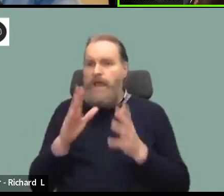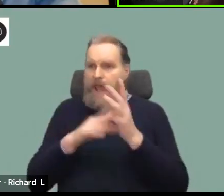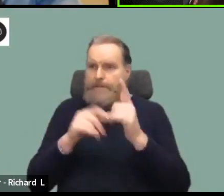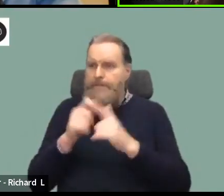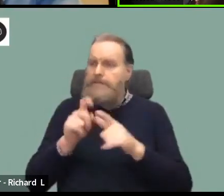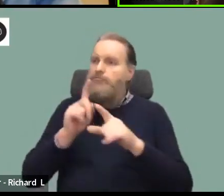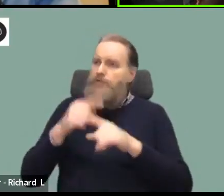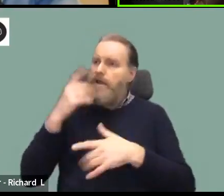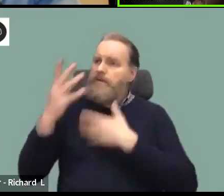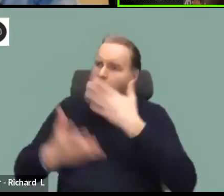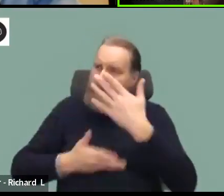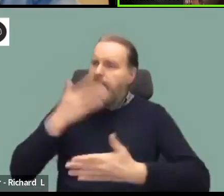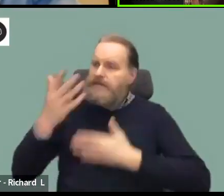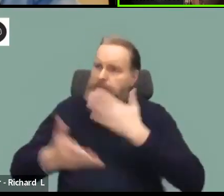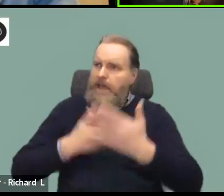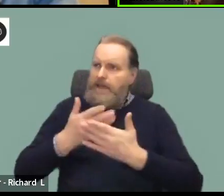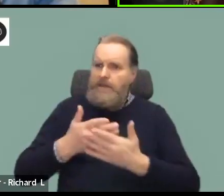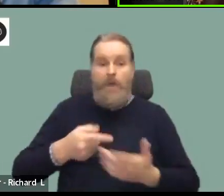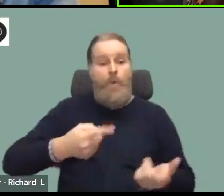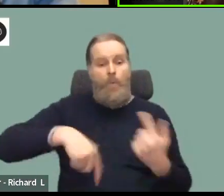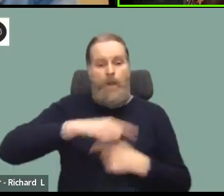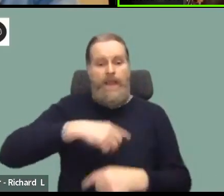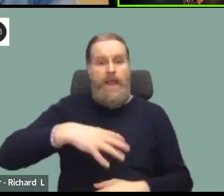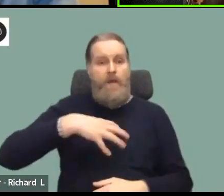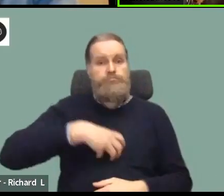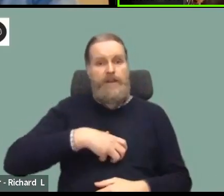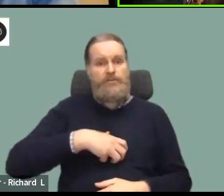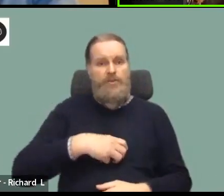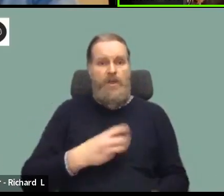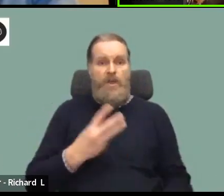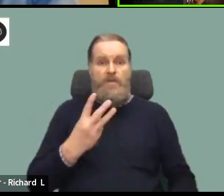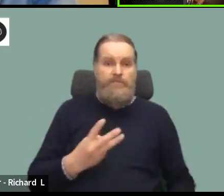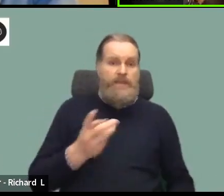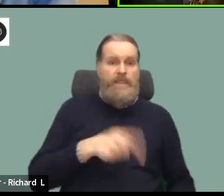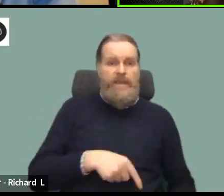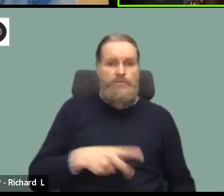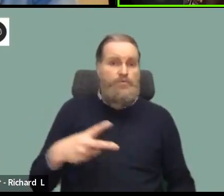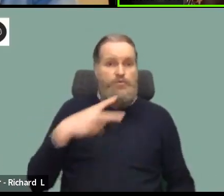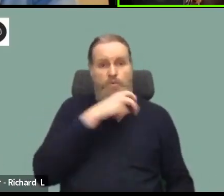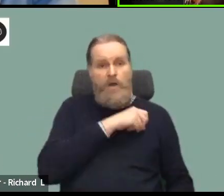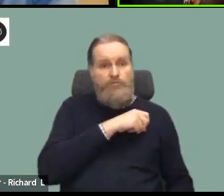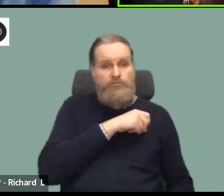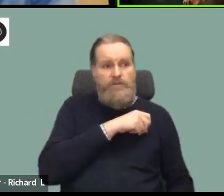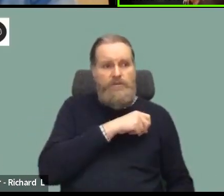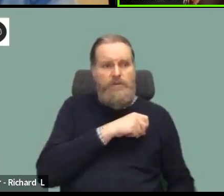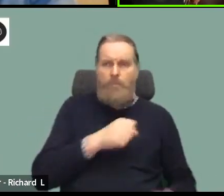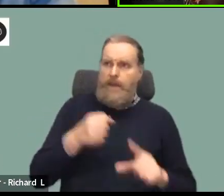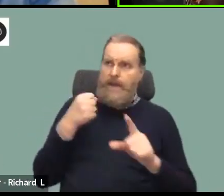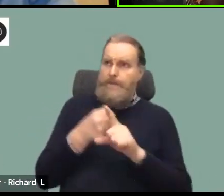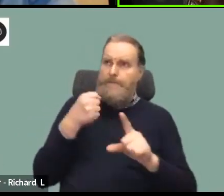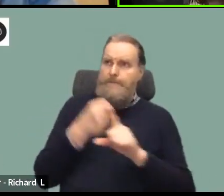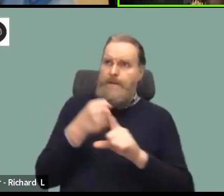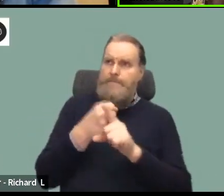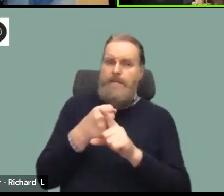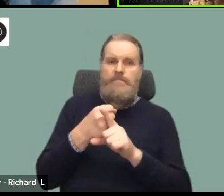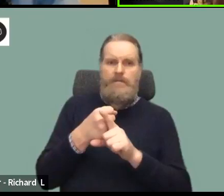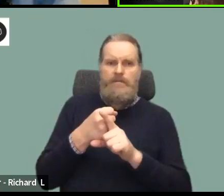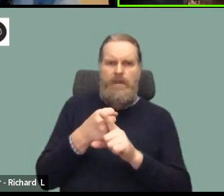, trying to explain yourself, we can do that as a branch of 3200 members of 3200 members. Imagine what of 3200 members. Imagine what we can achieve as an anti Union again.